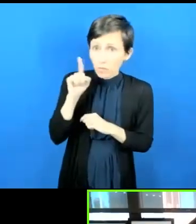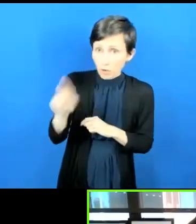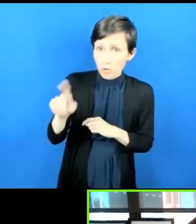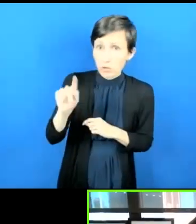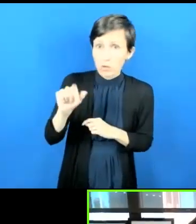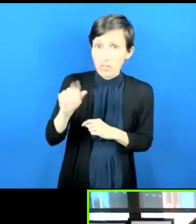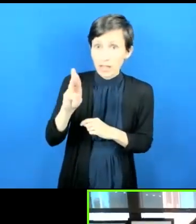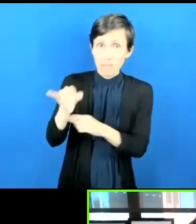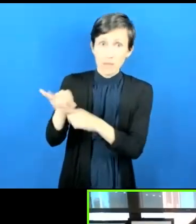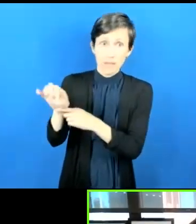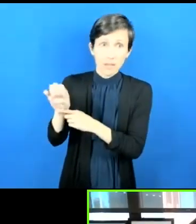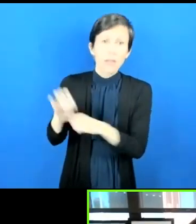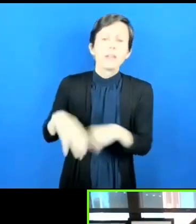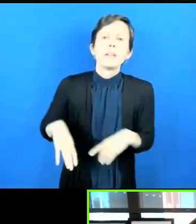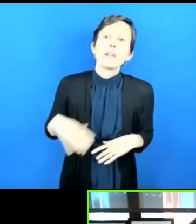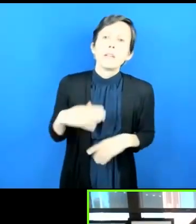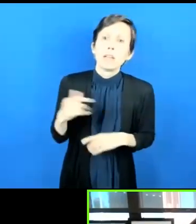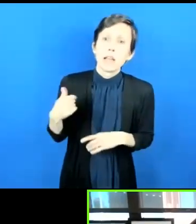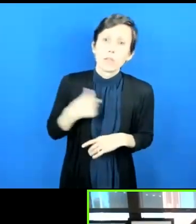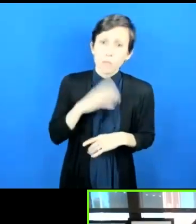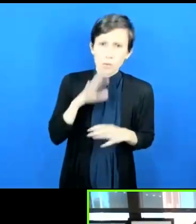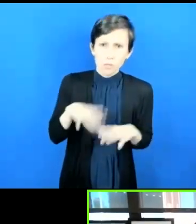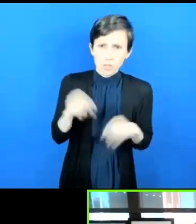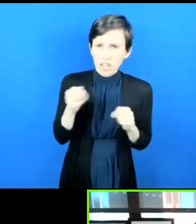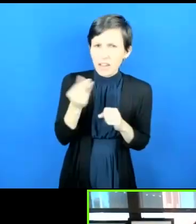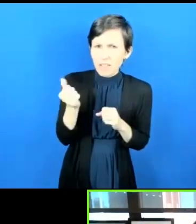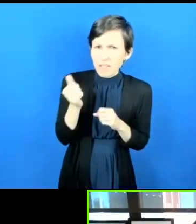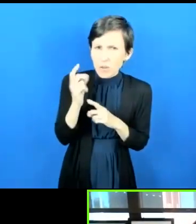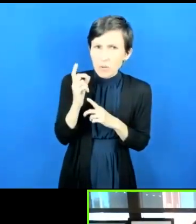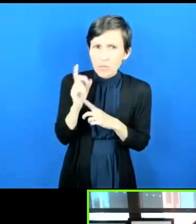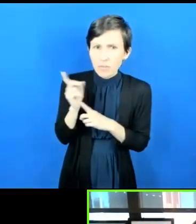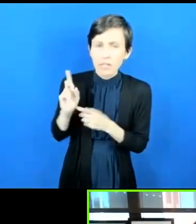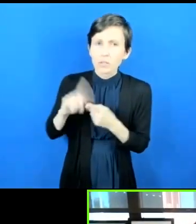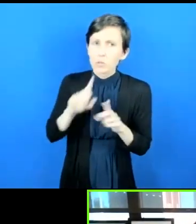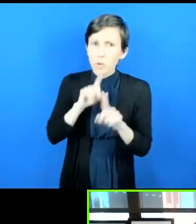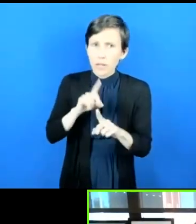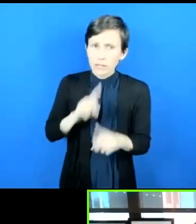and we are gonna take up a couple of those questions today.